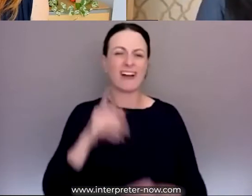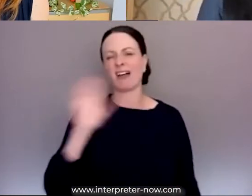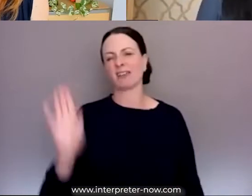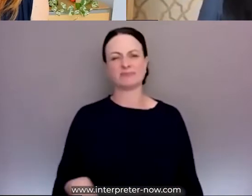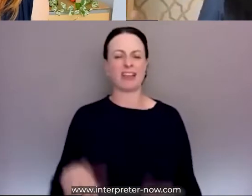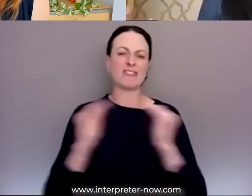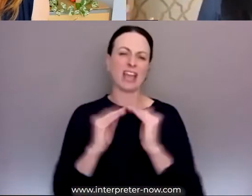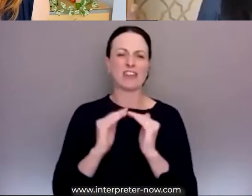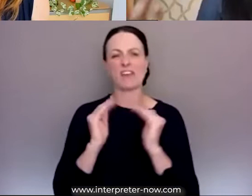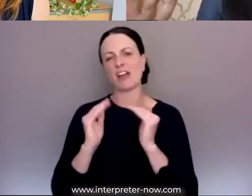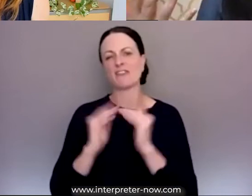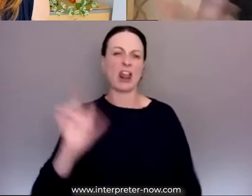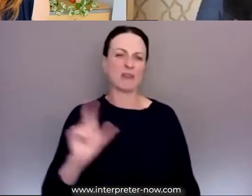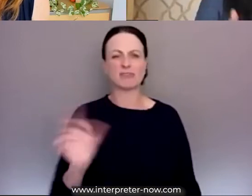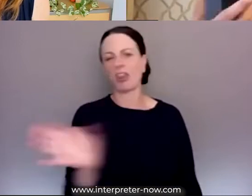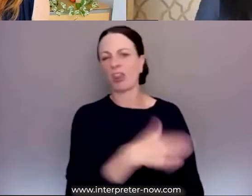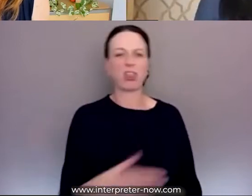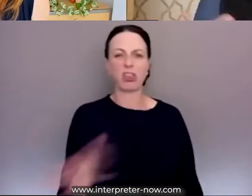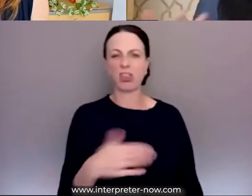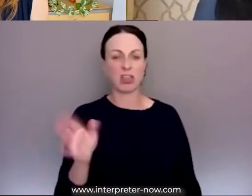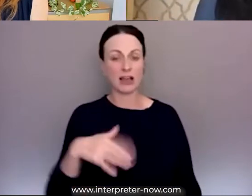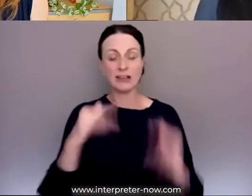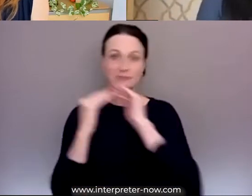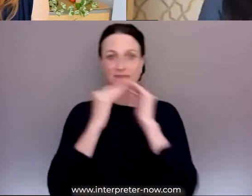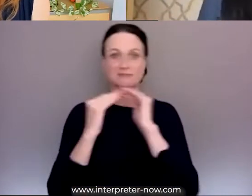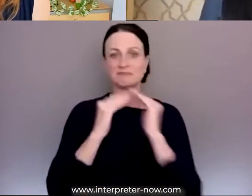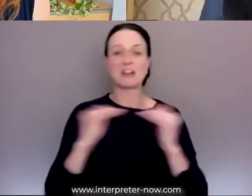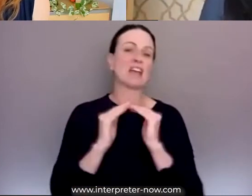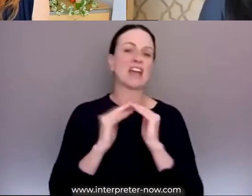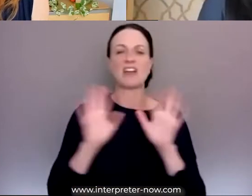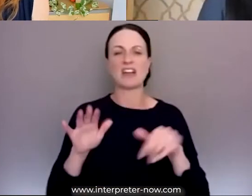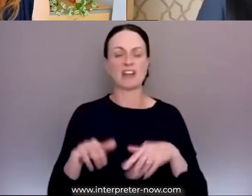So, you know, it's about equity or equality or fairness or something like that.